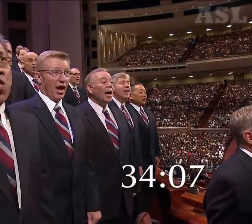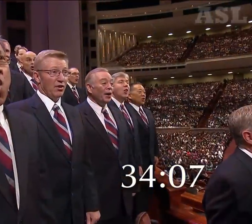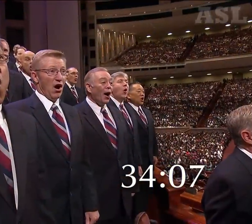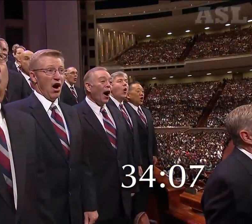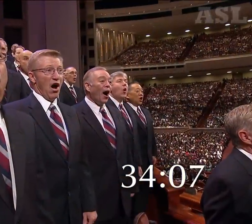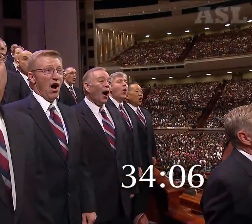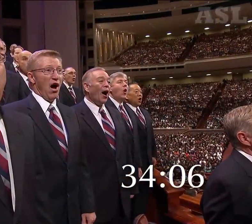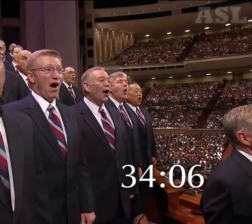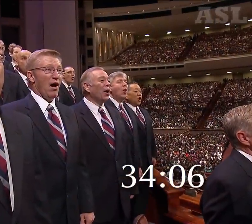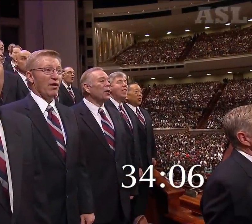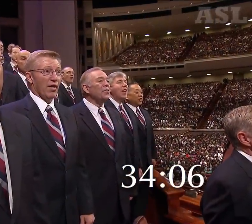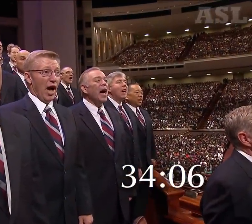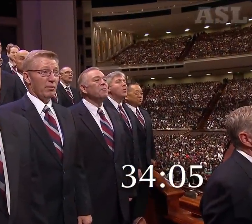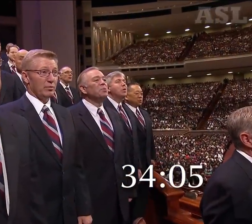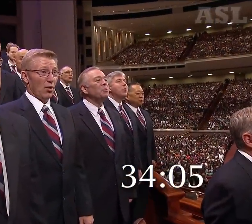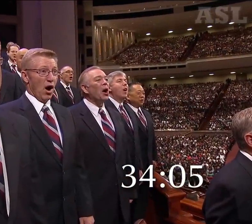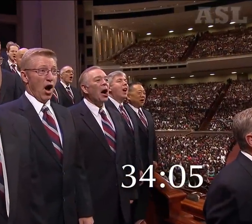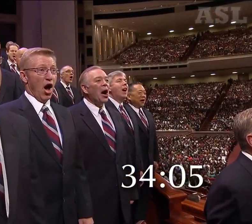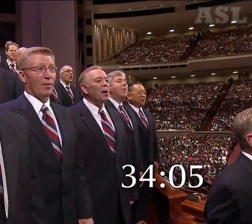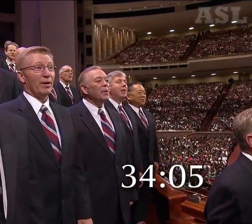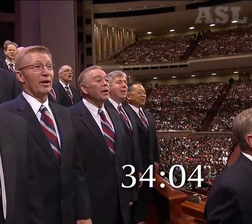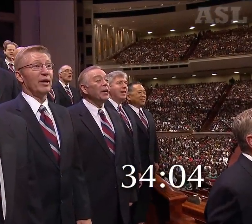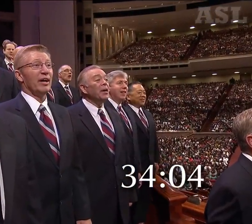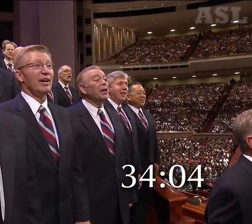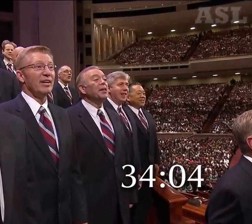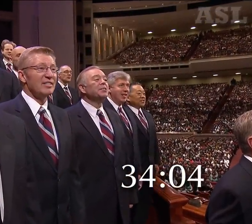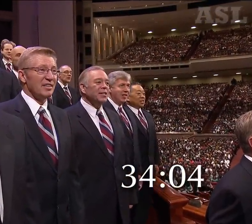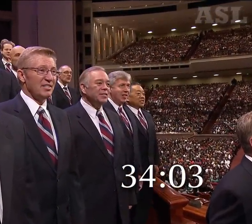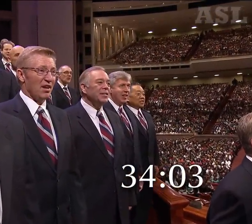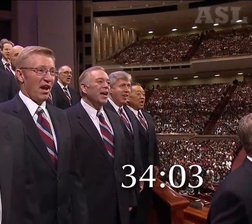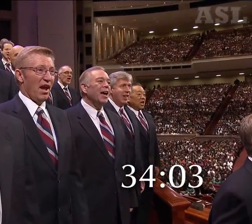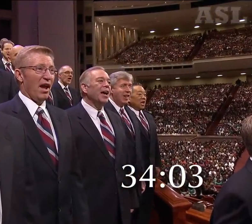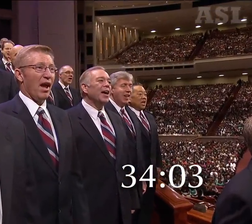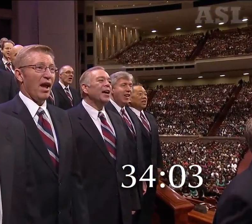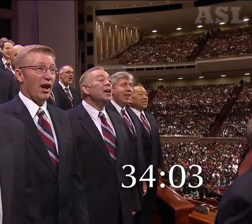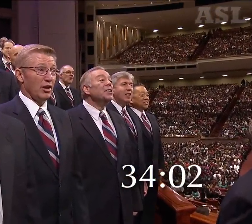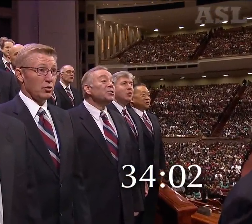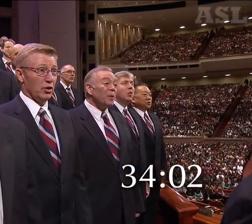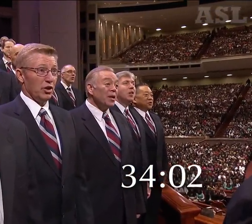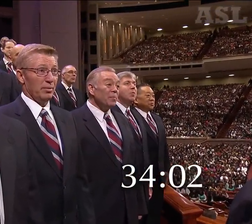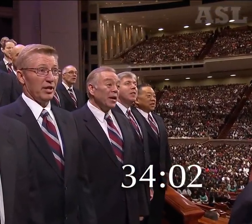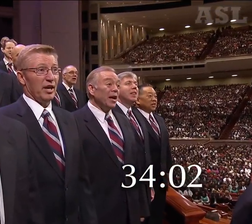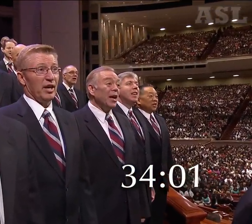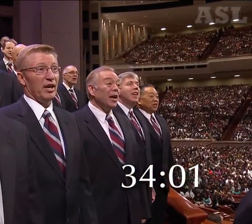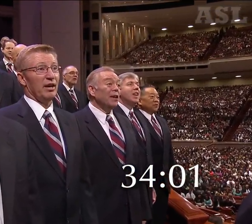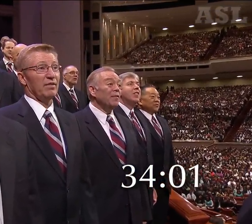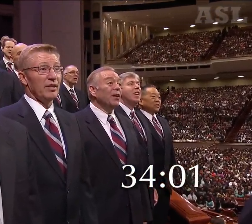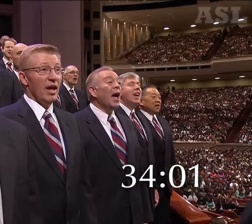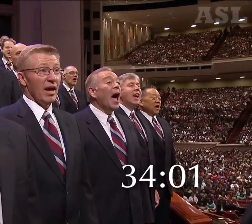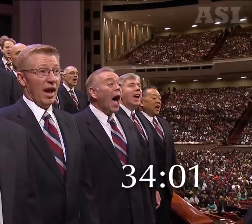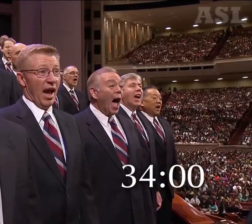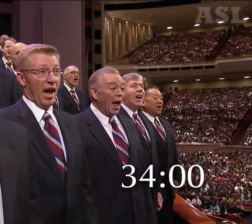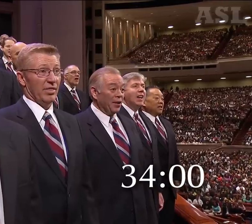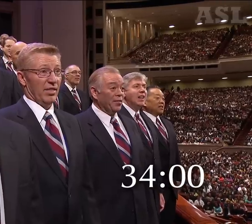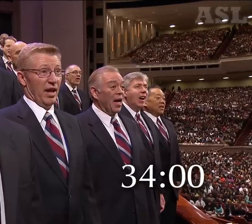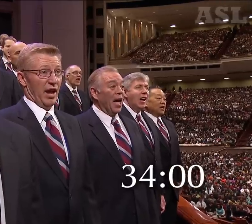THIS IS THE ENGLISH CLOSED CAPTION CHANNEL OF THE CHURCH OF JESUS CHRIST OF LATTER-DAY SAINTS.